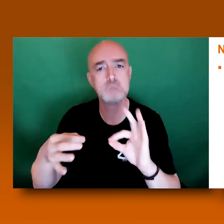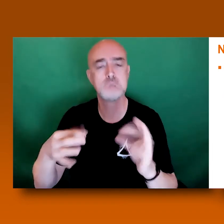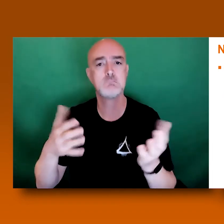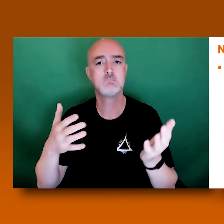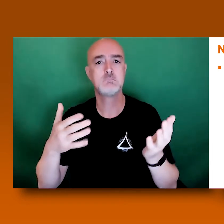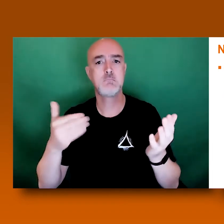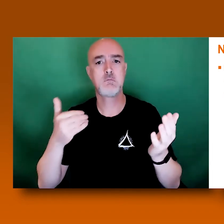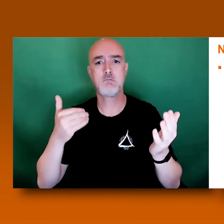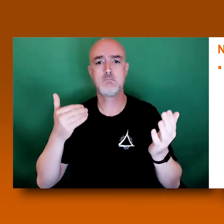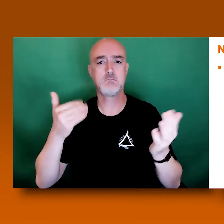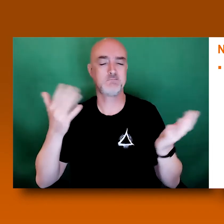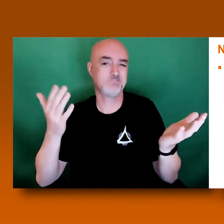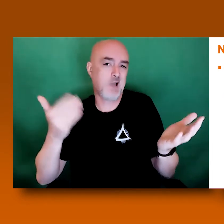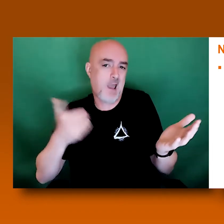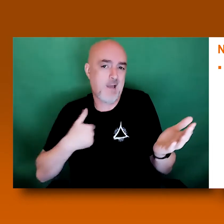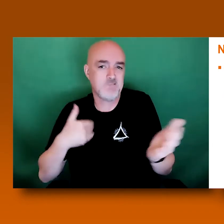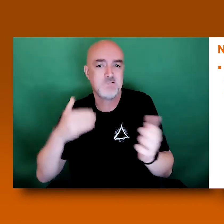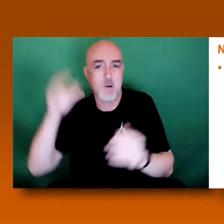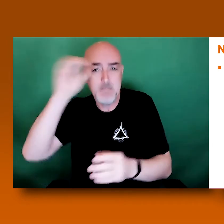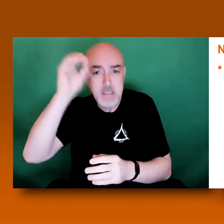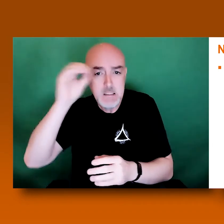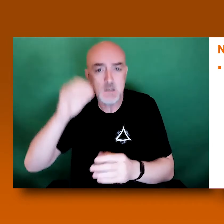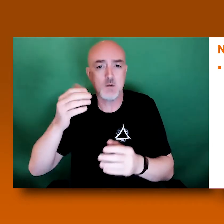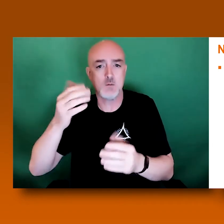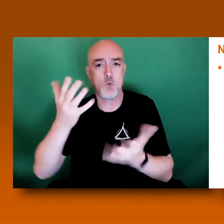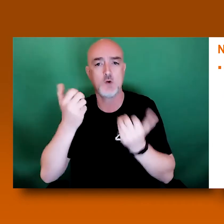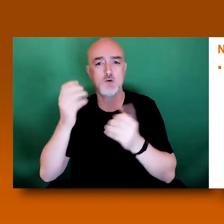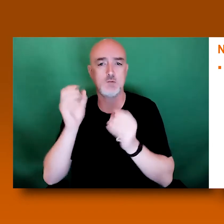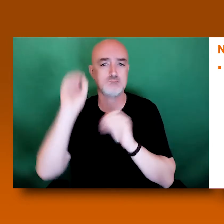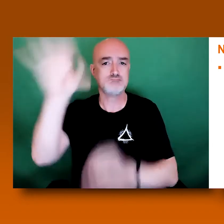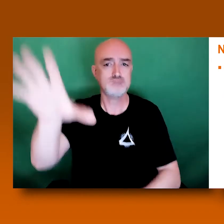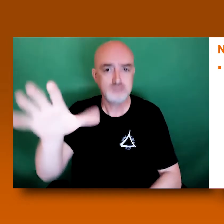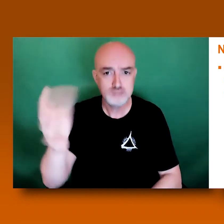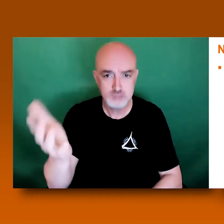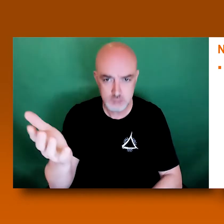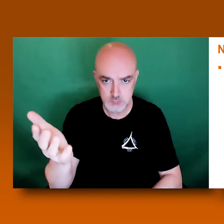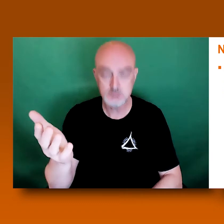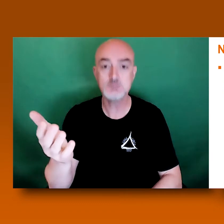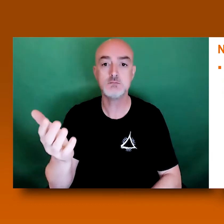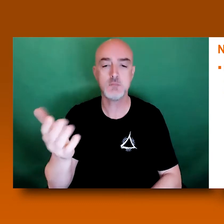or any comments or any opinions or considerations, they're able to utilize this time